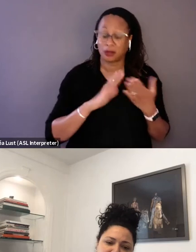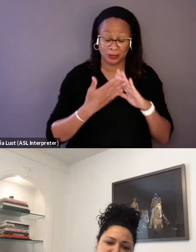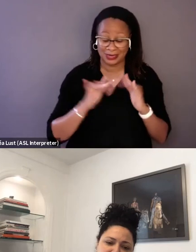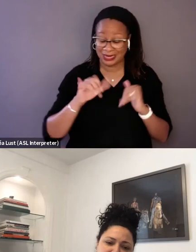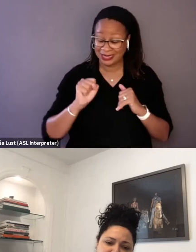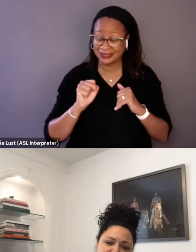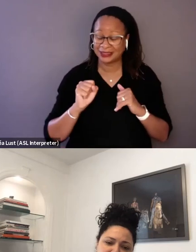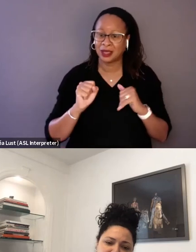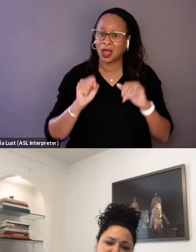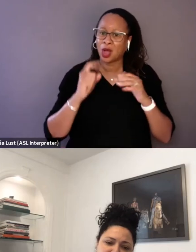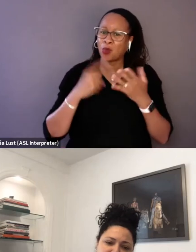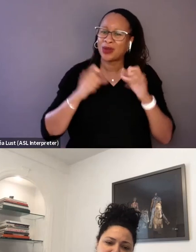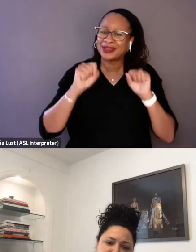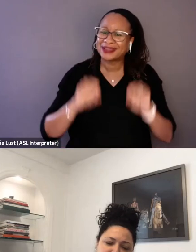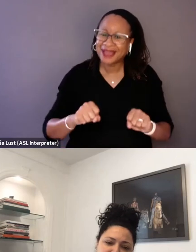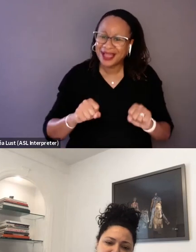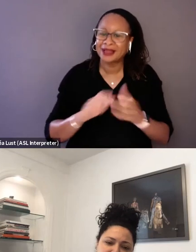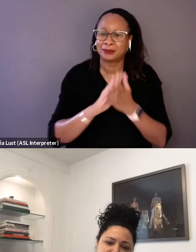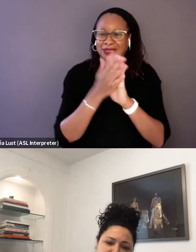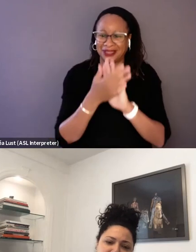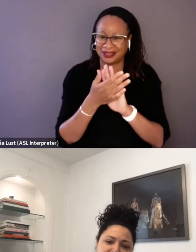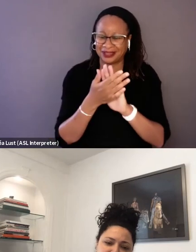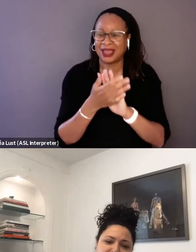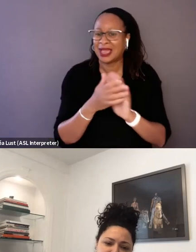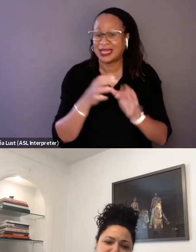and how it is simply, isn't just one thing.